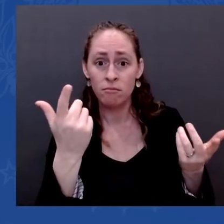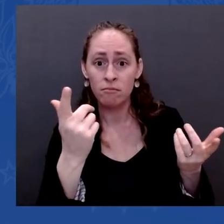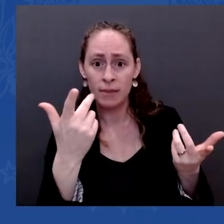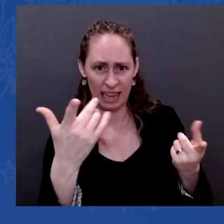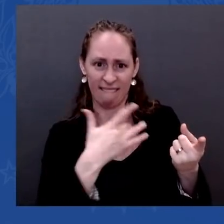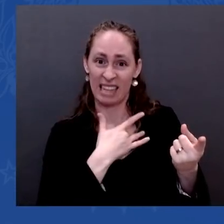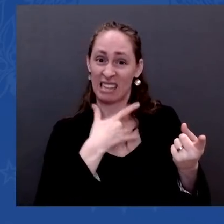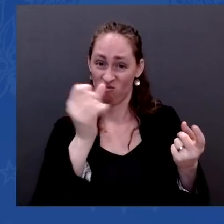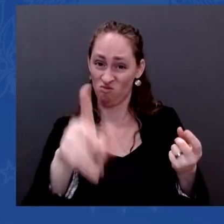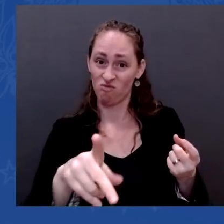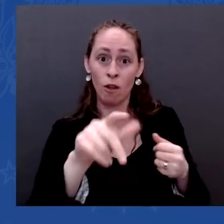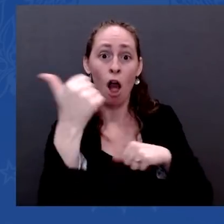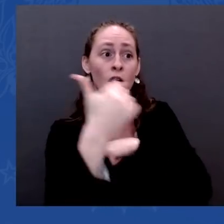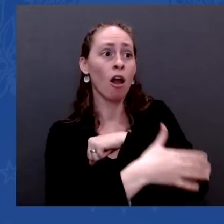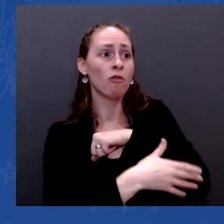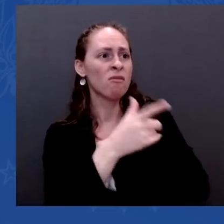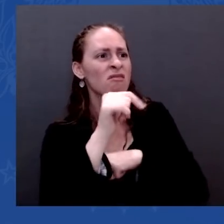with regard to the Russian threat is okay?